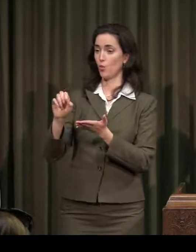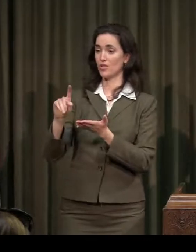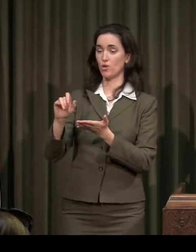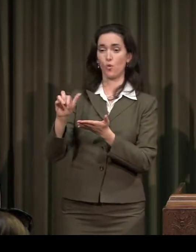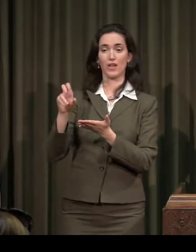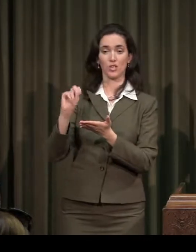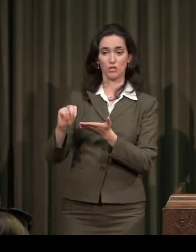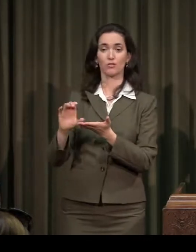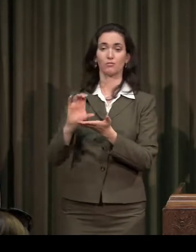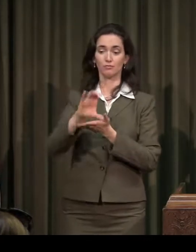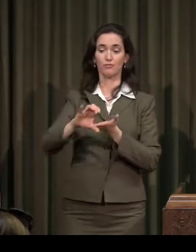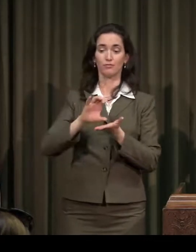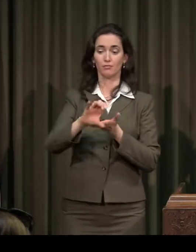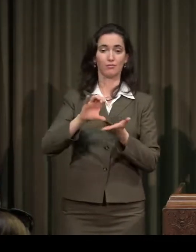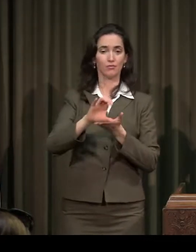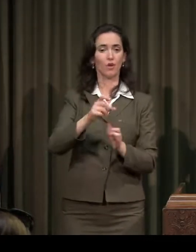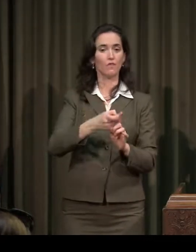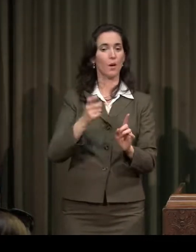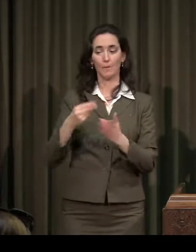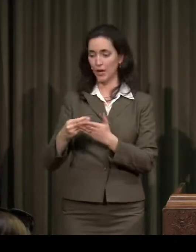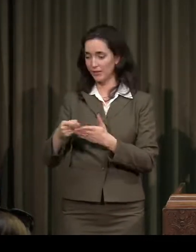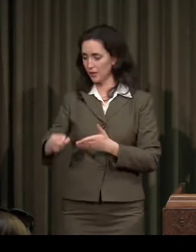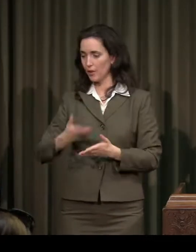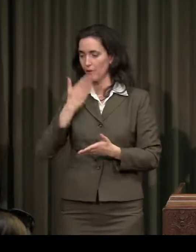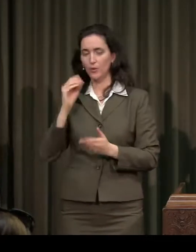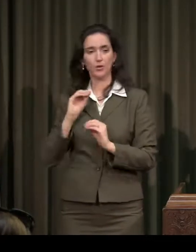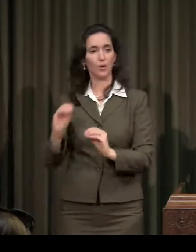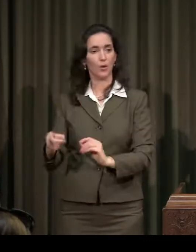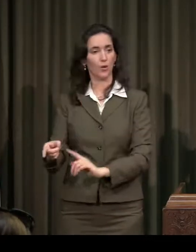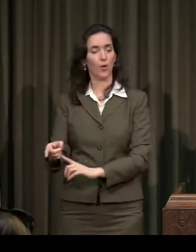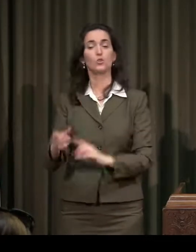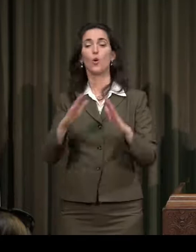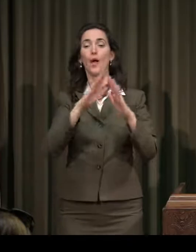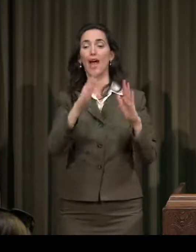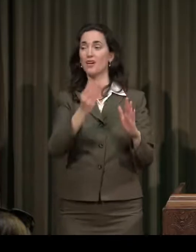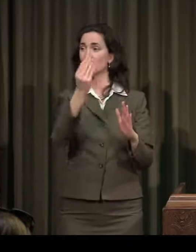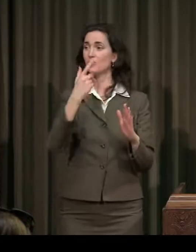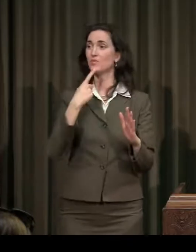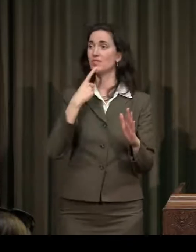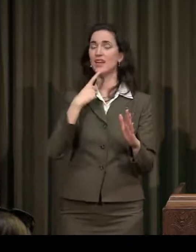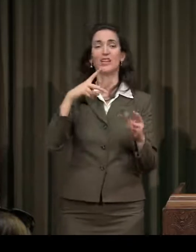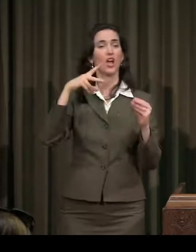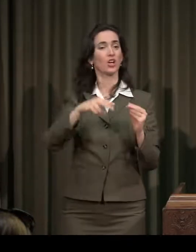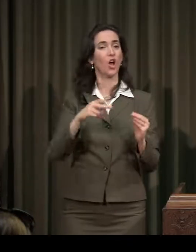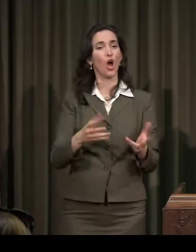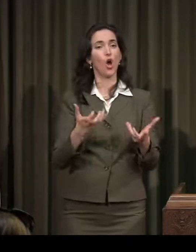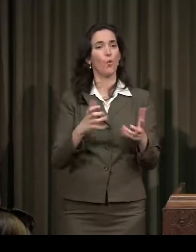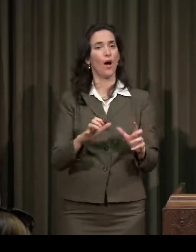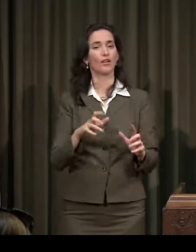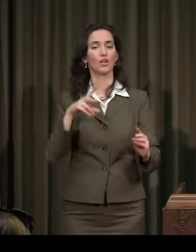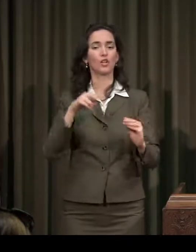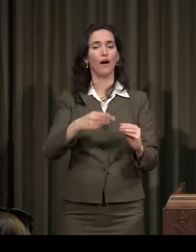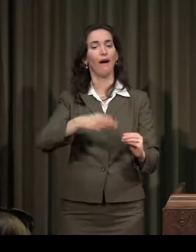so even though the house spoke tonight and they said we don't really want these cuts on higher education we don't want